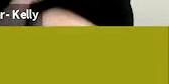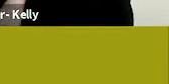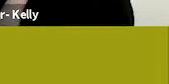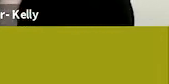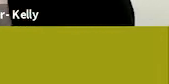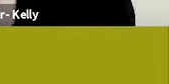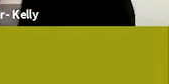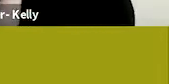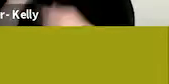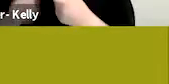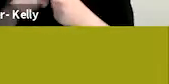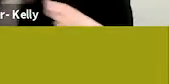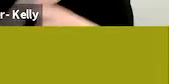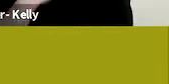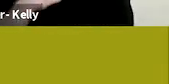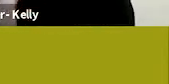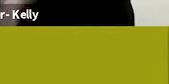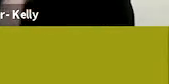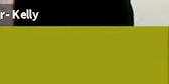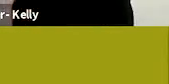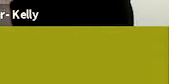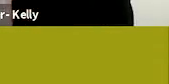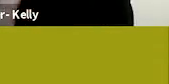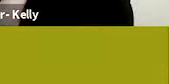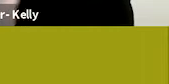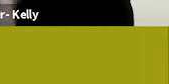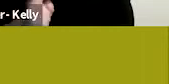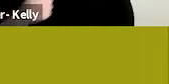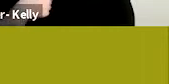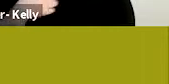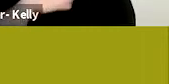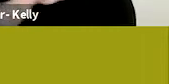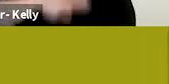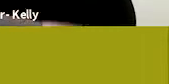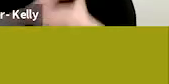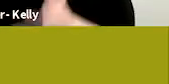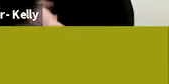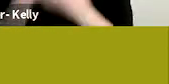24/7 so I could trust that she would turn up, so I was very glad to hear that. So Lynsey is an